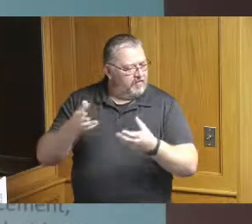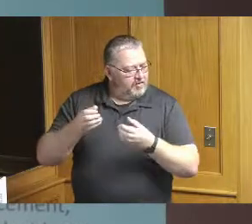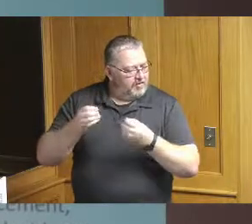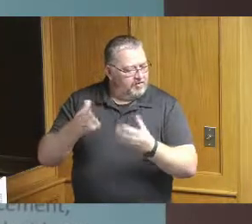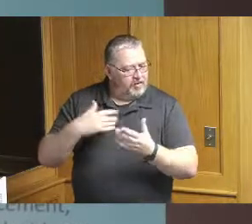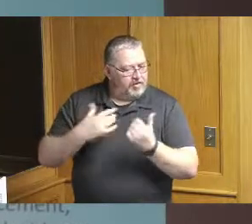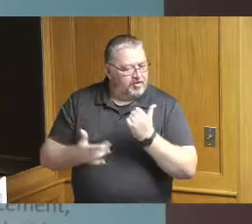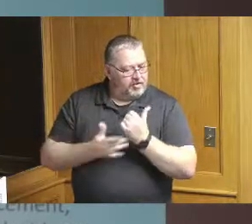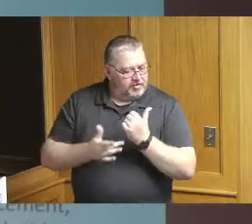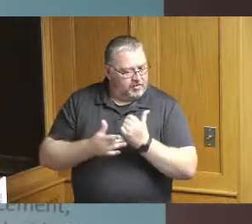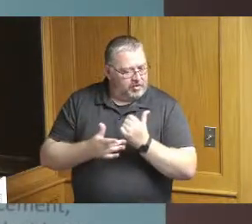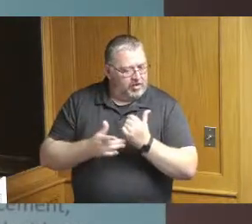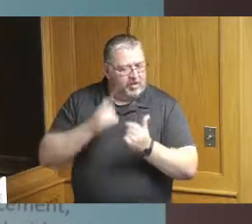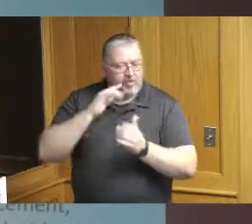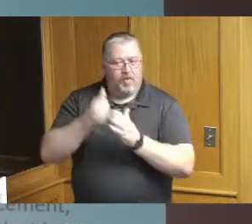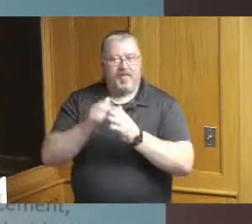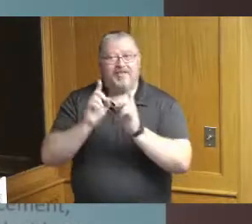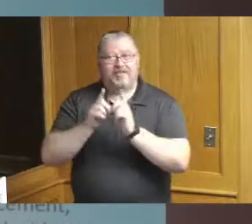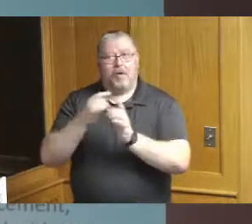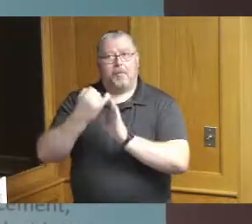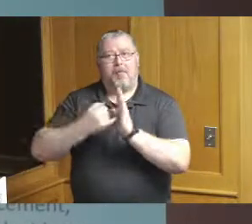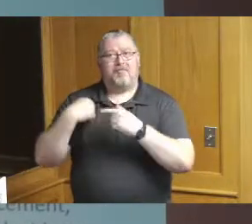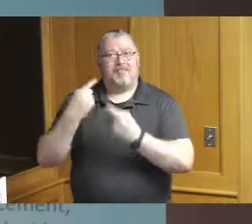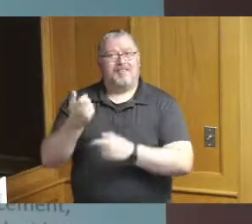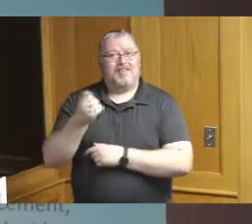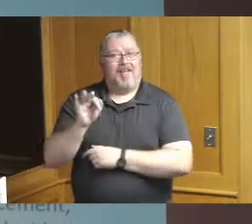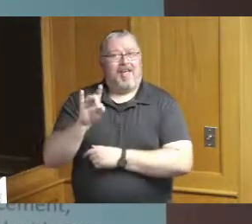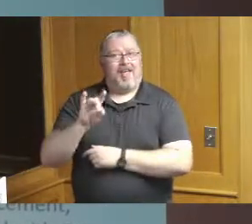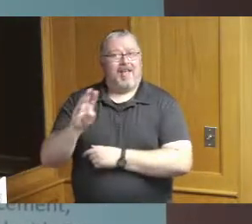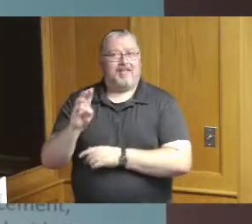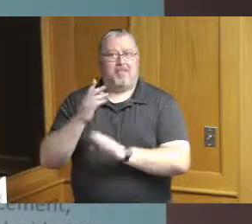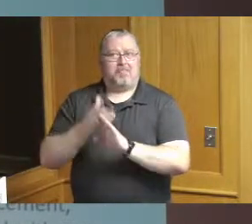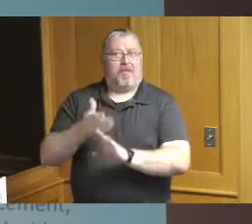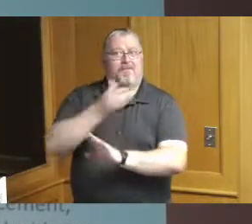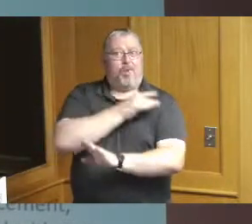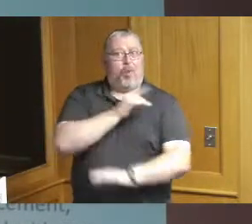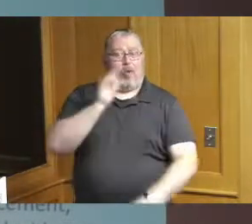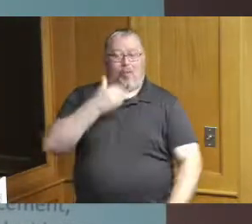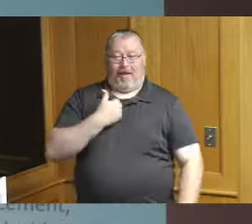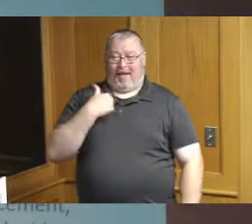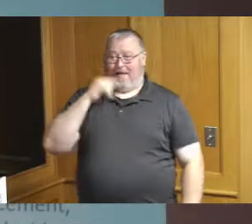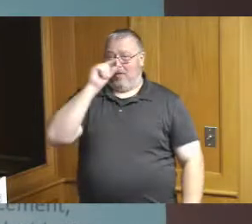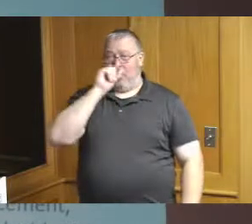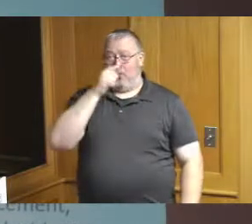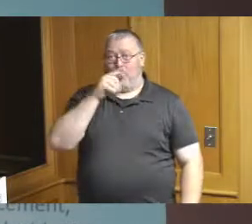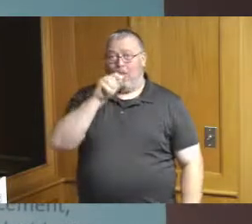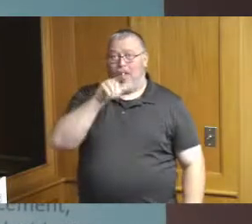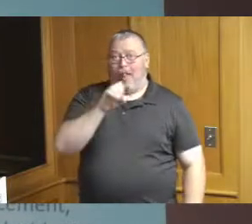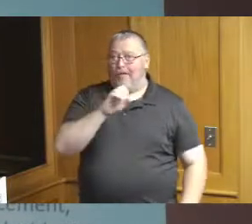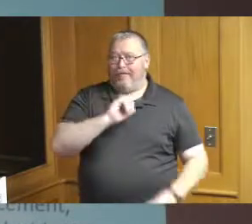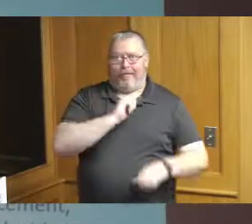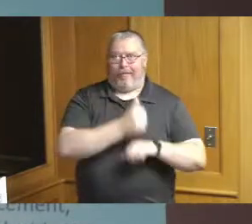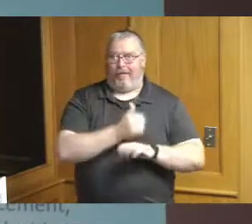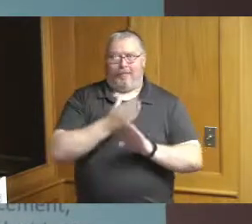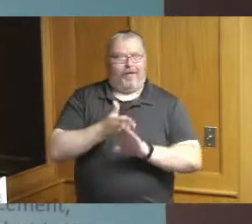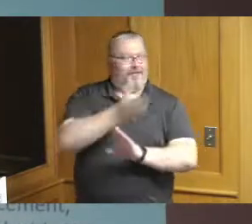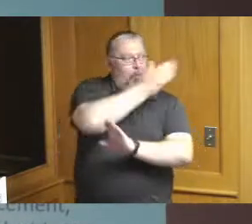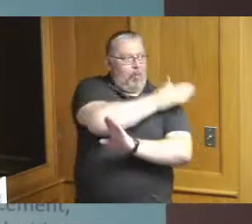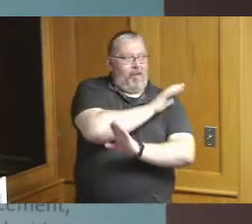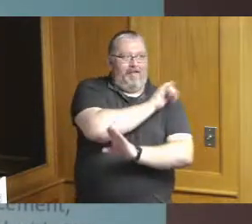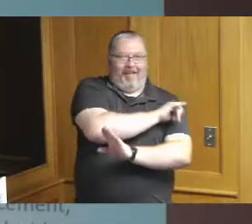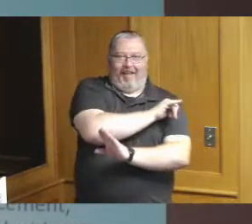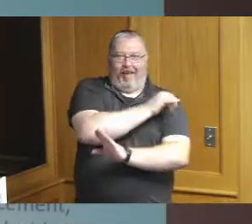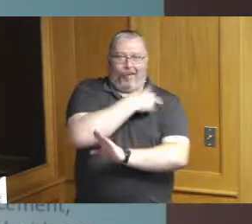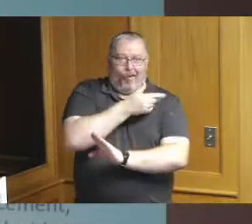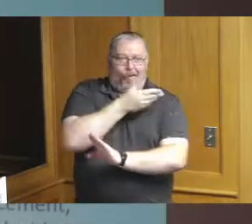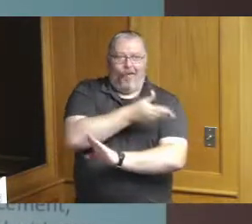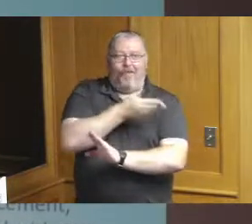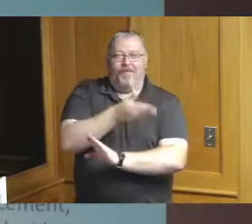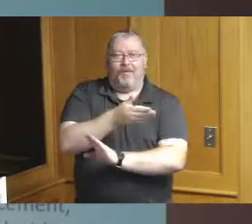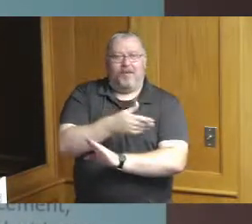digital maps since 1986 long before google is even you know in place and most importantly we've been